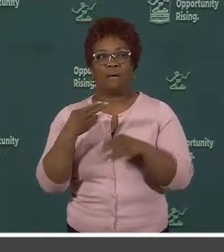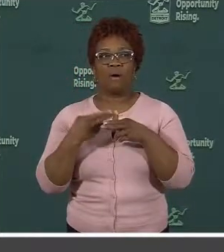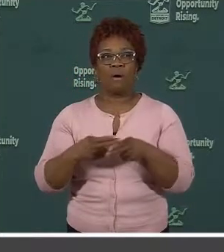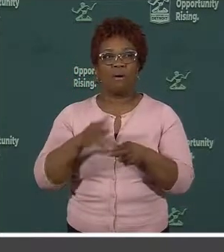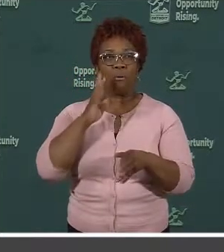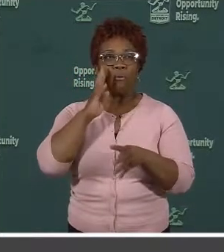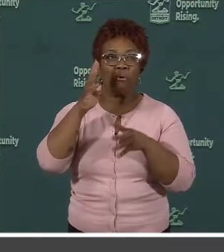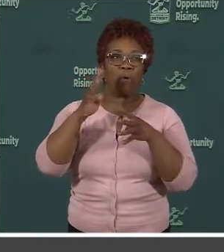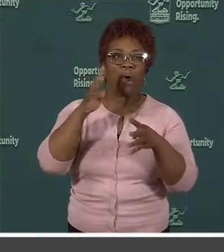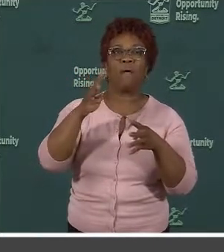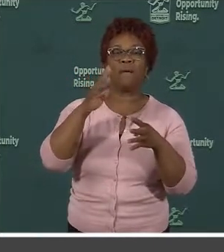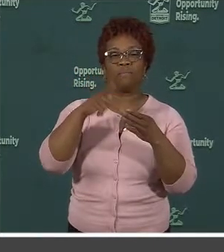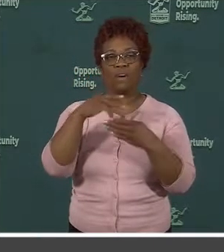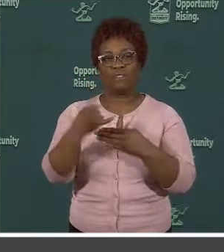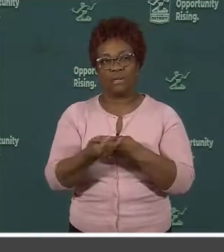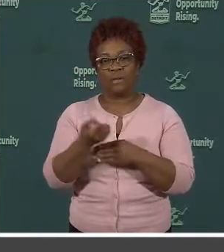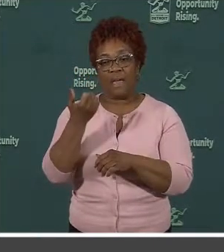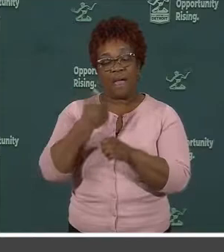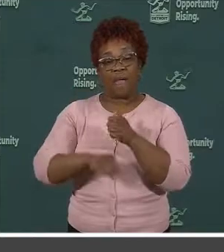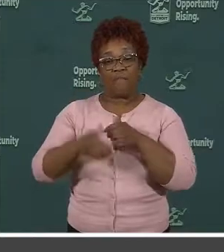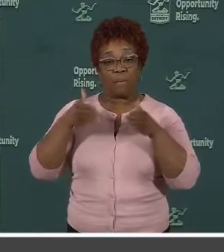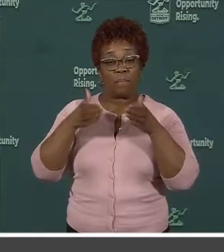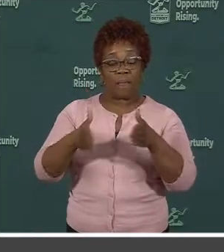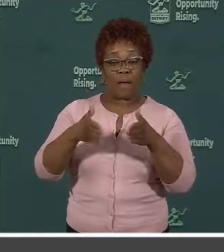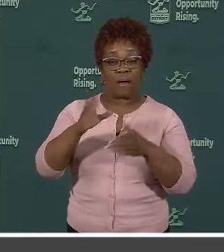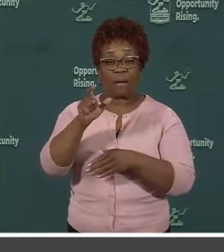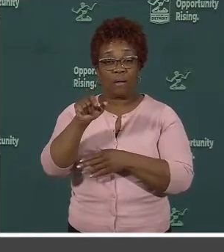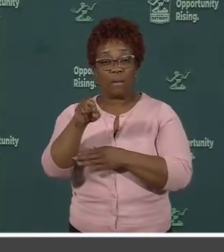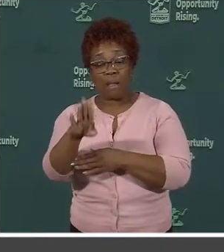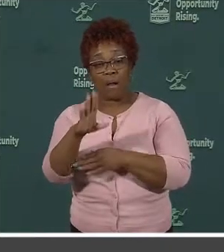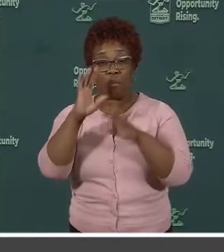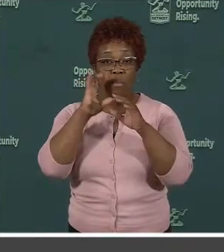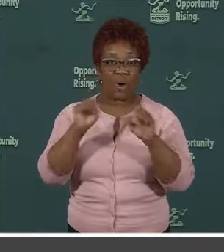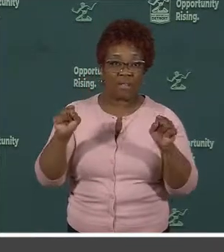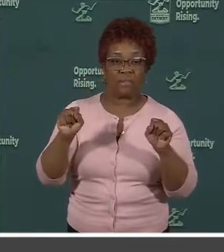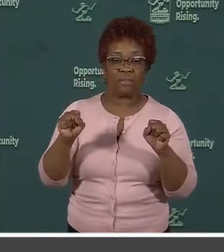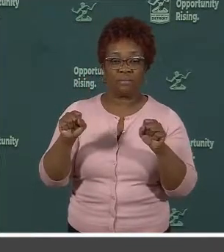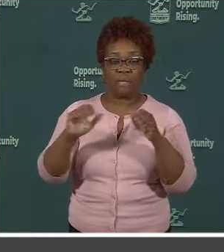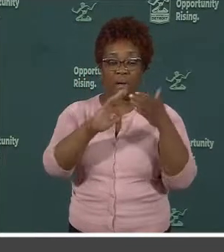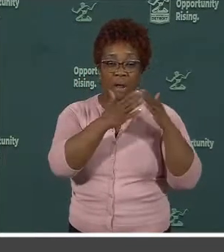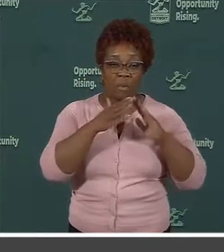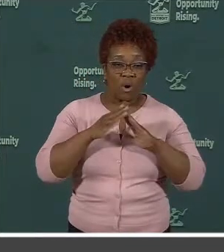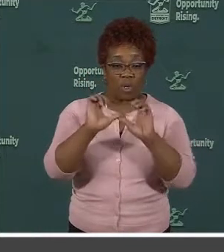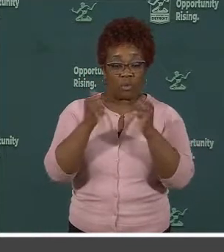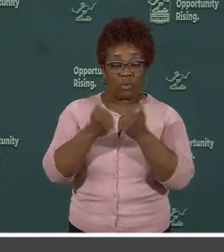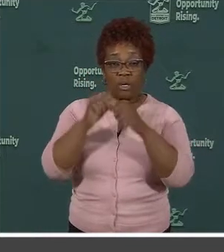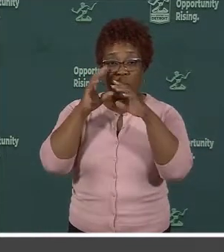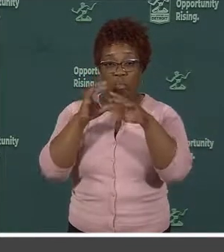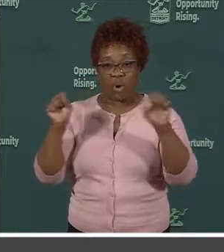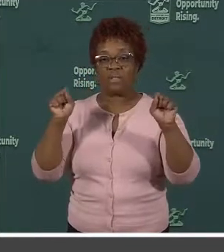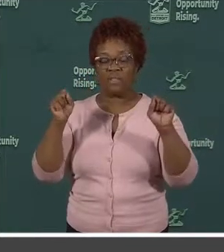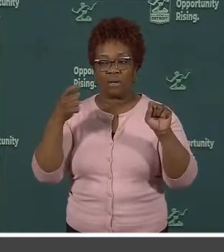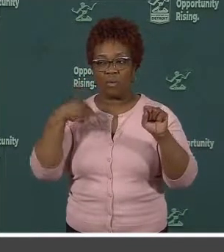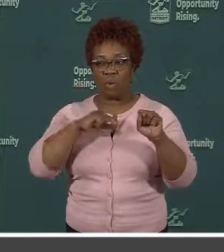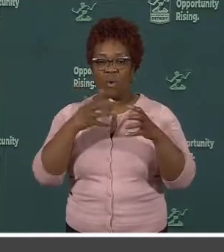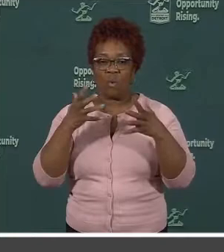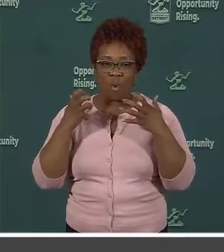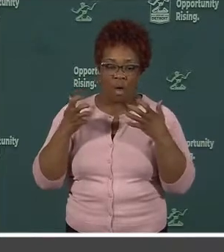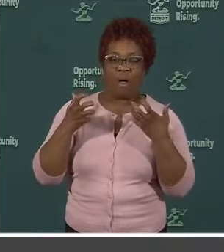ASSOCIATION PRESIDENT WE'RE NOW GOING TO MOVE TO ALL THAT OTHER VACANT LAND AND IF YOU HAVE A VISION FOR YOUR NEIGHBORHOOD